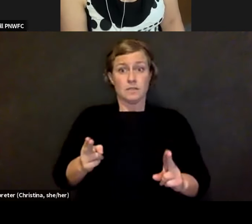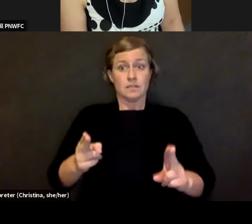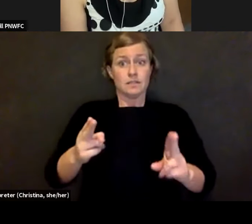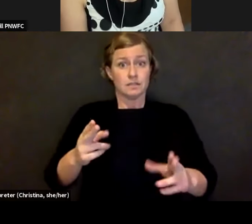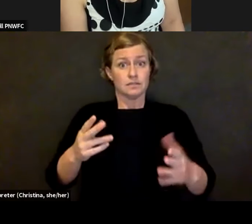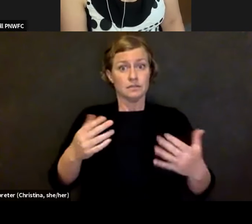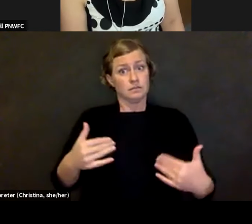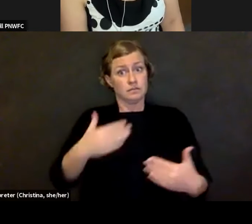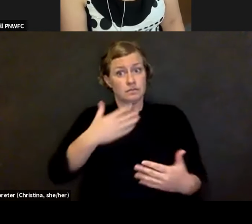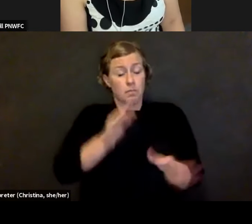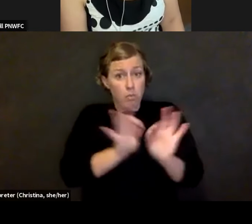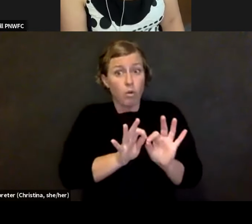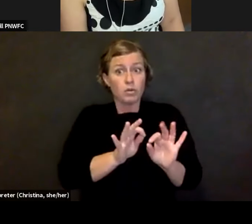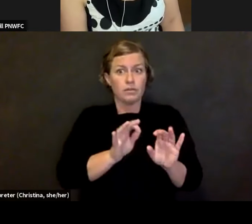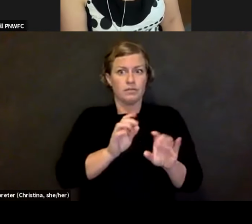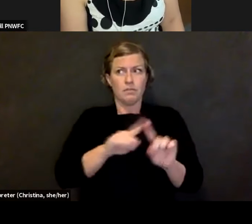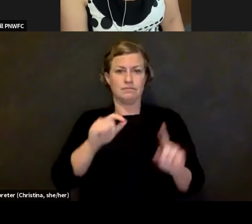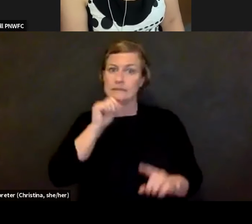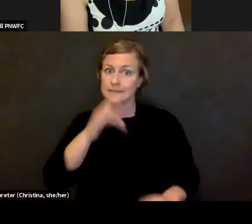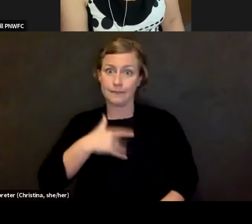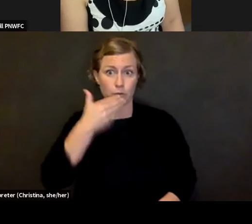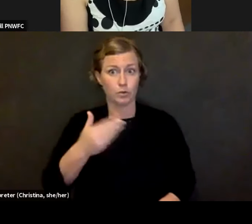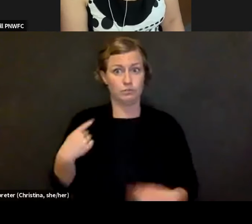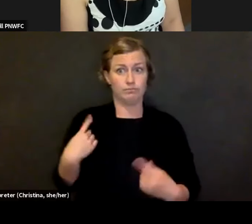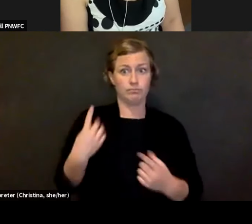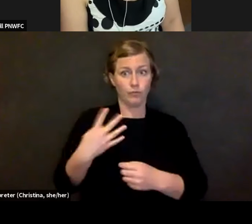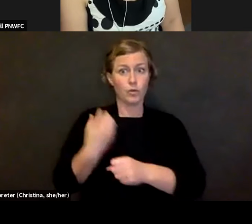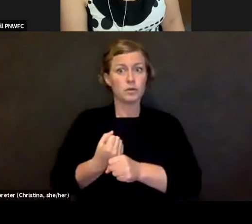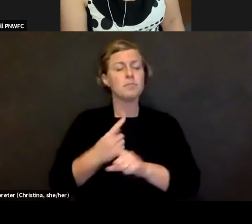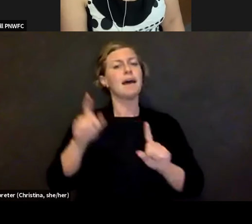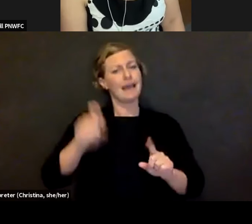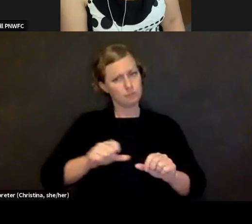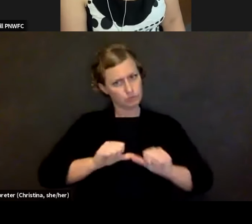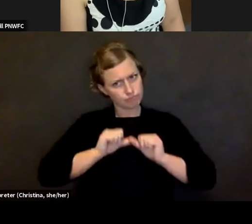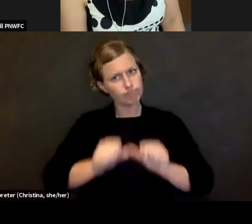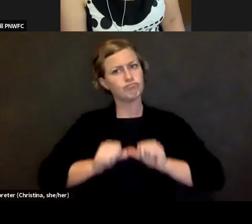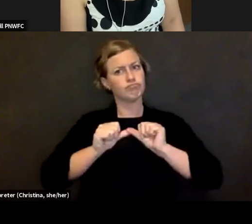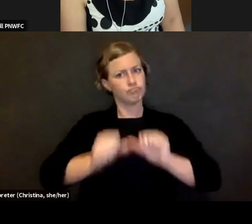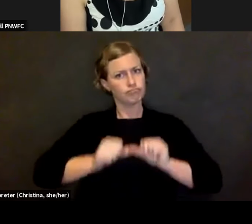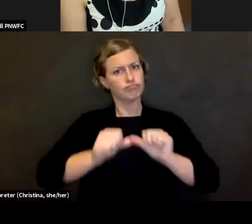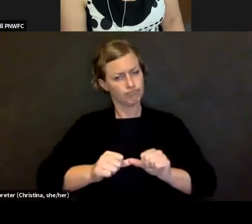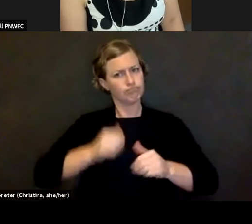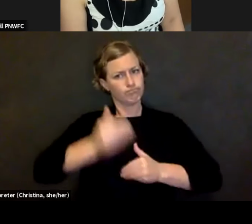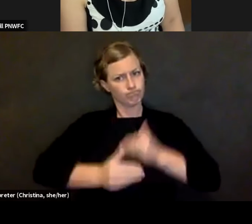ing and recognizing that the urgency is always going to be there and that didn't feel good over the last